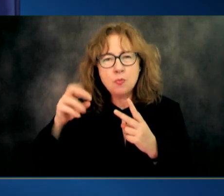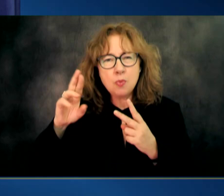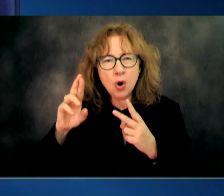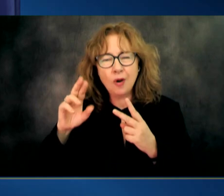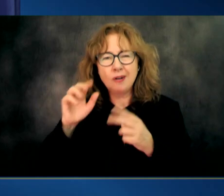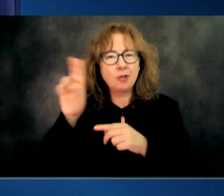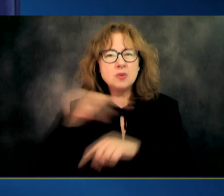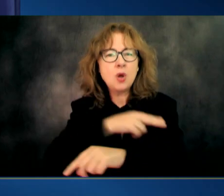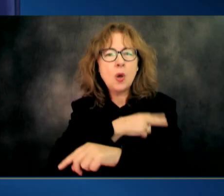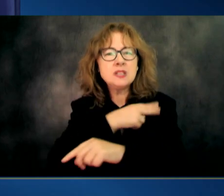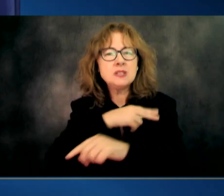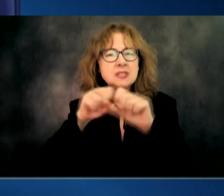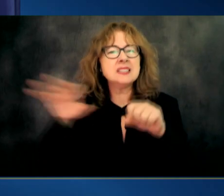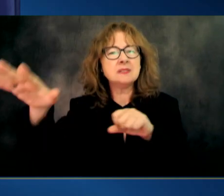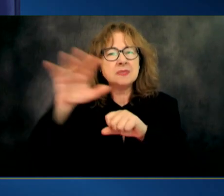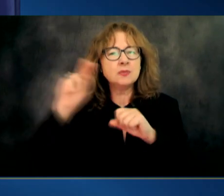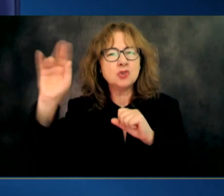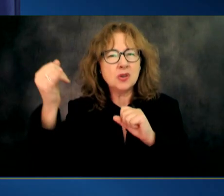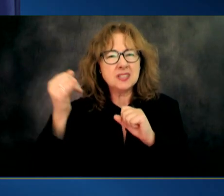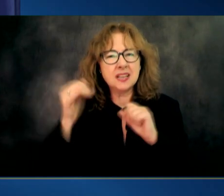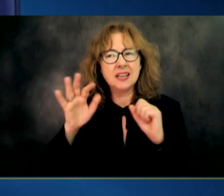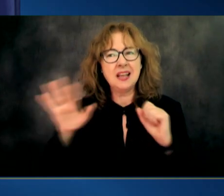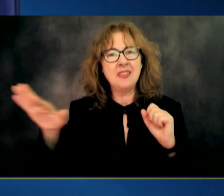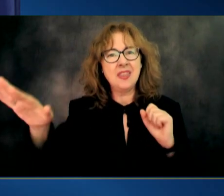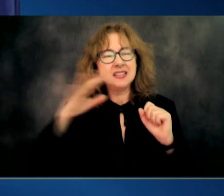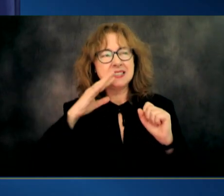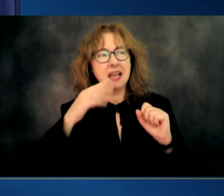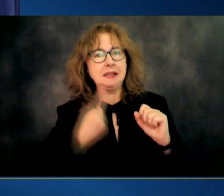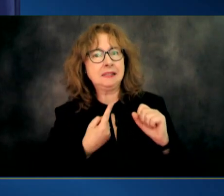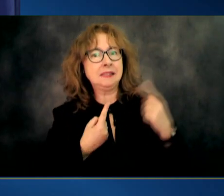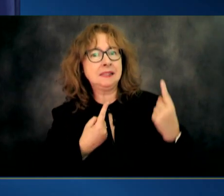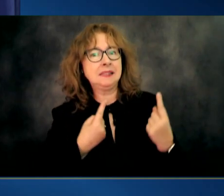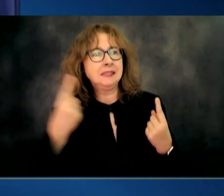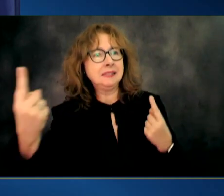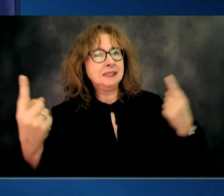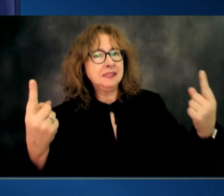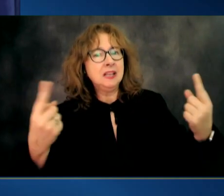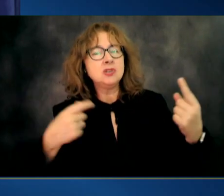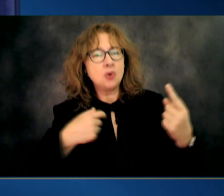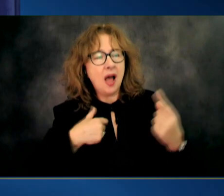said, "Hey, there's not a lot of me. So, I'm going to help, you know, create this infrastructure."